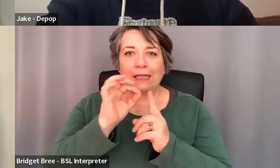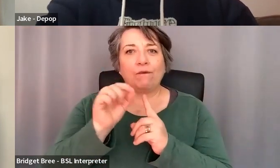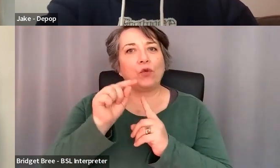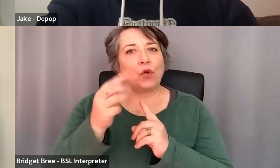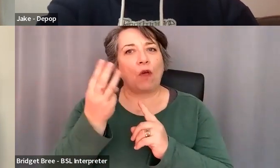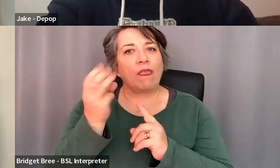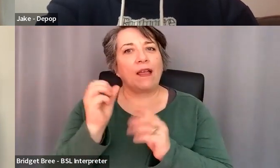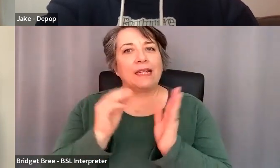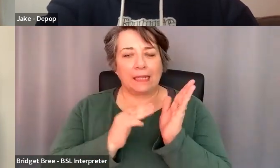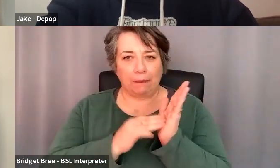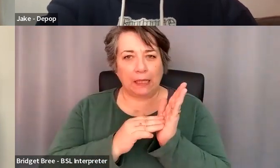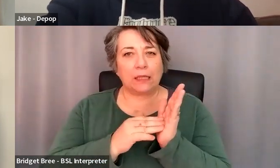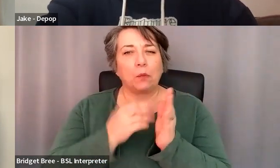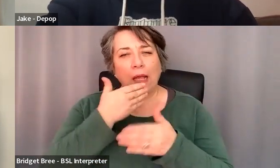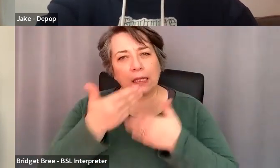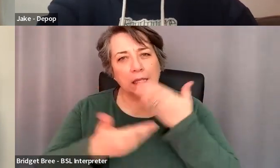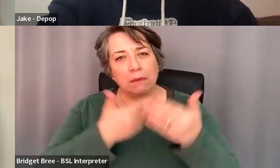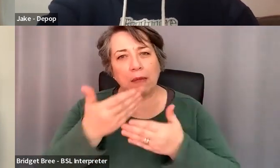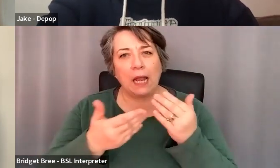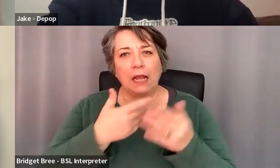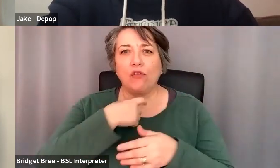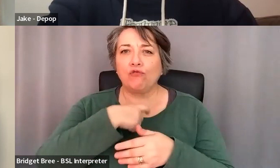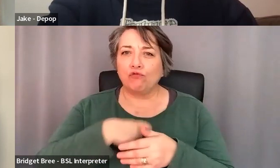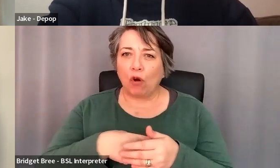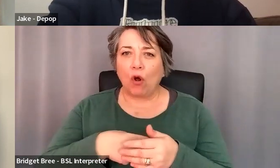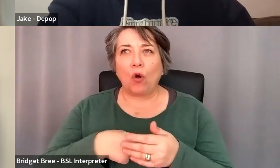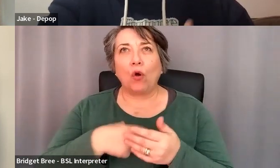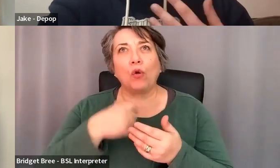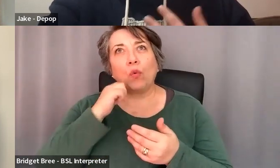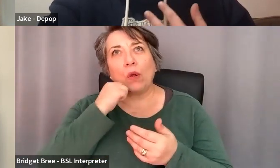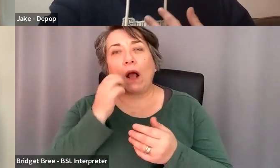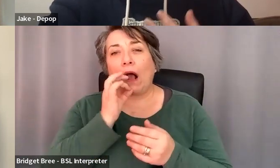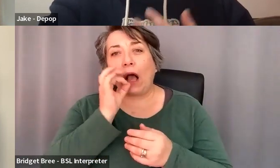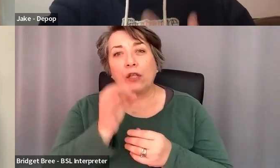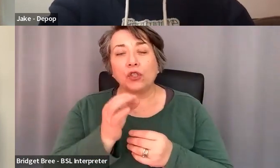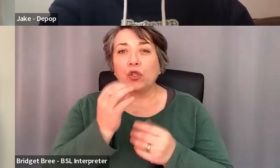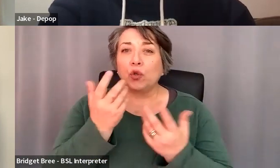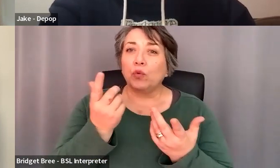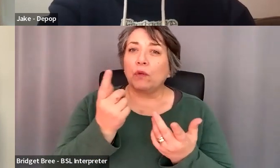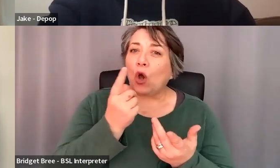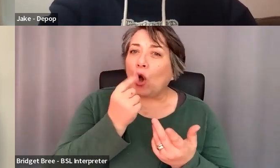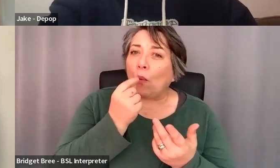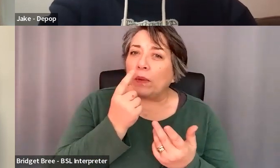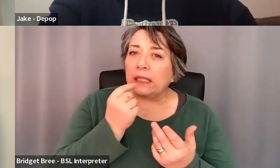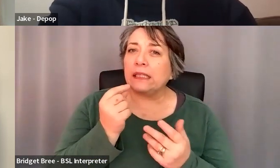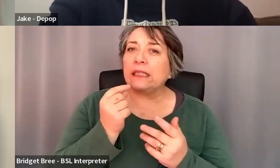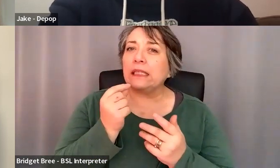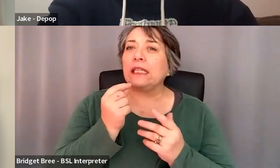in a lot of detail and go through some overall competency based questions and hopefully answer any questions that you might have about as We'll go into the role and go through competency placed questions and answer